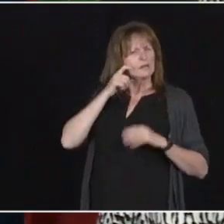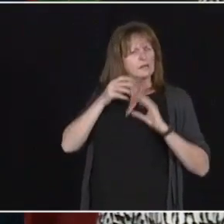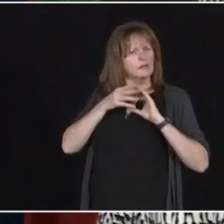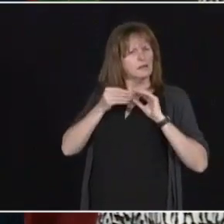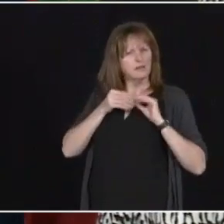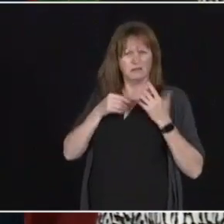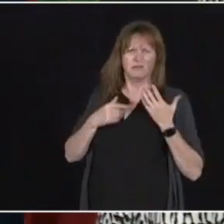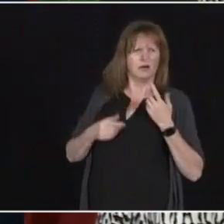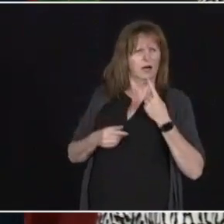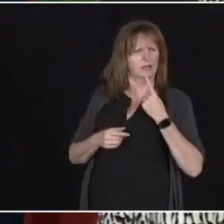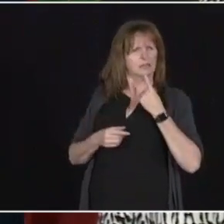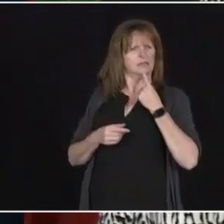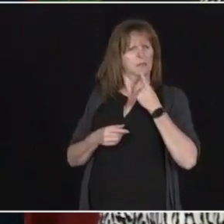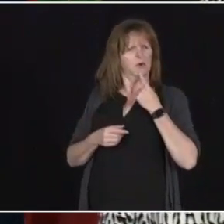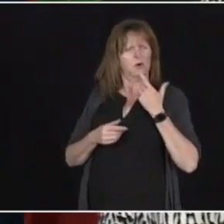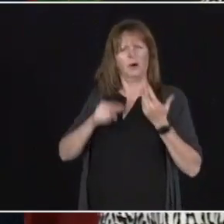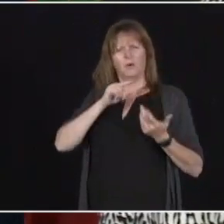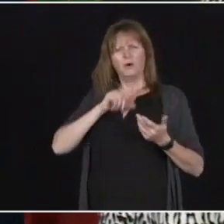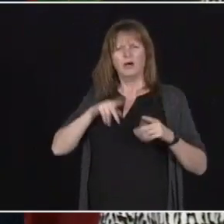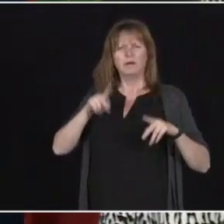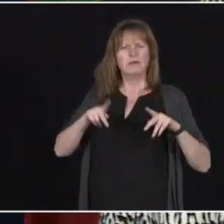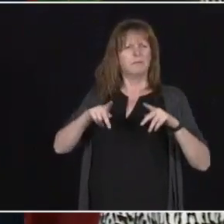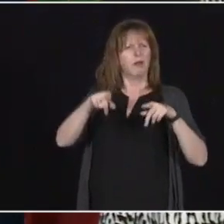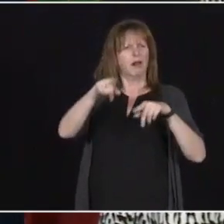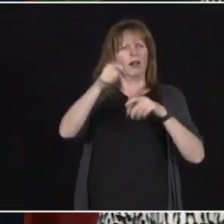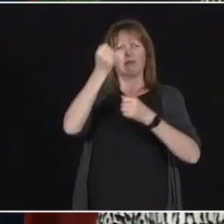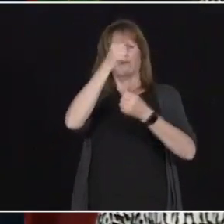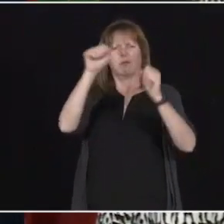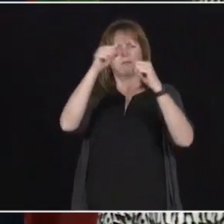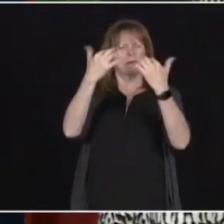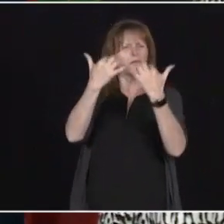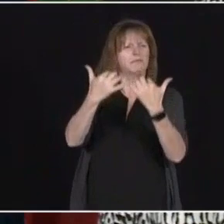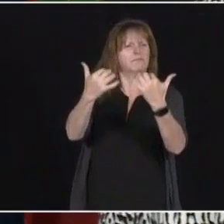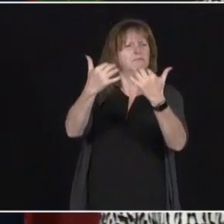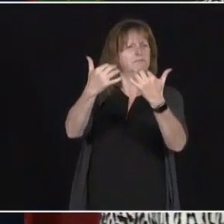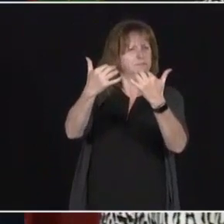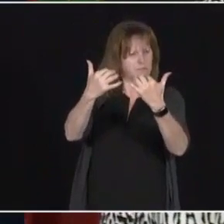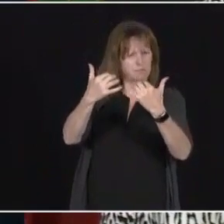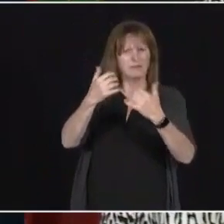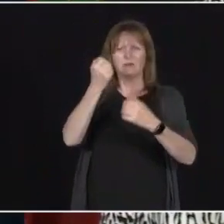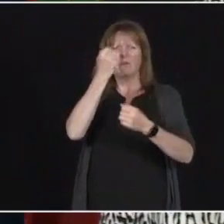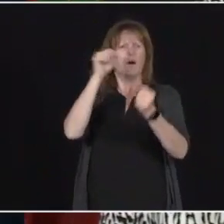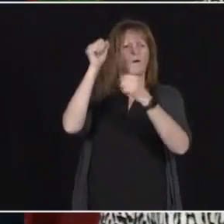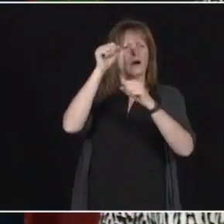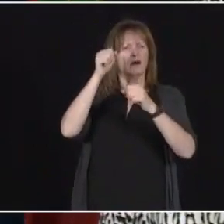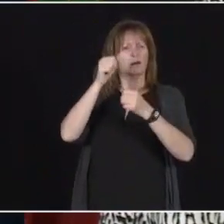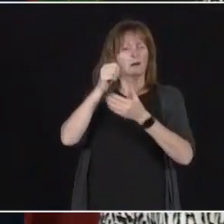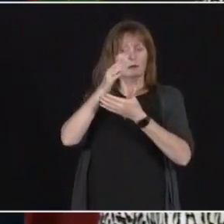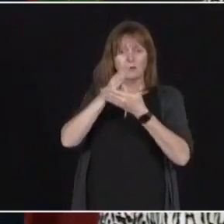You just expressed her disappointment and the people out front in Queens Park. But, some of them are business owners who were